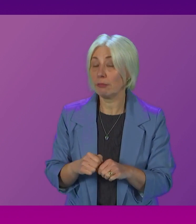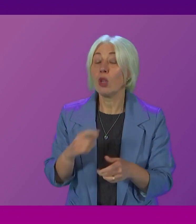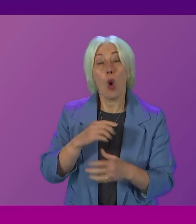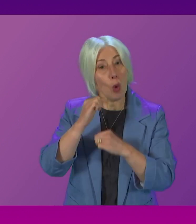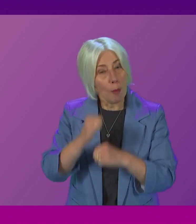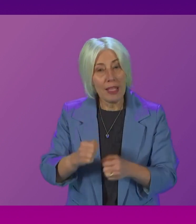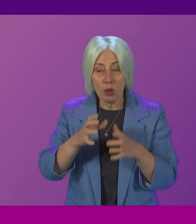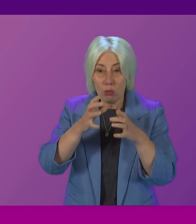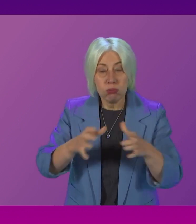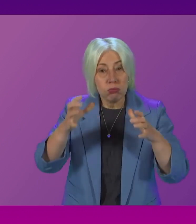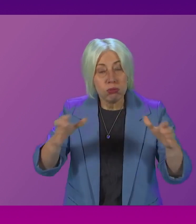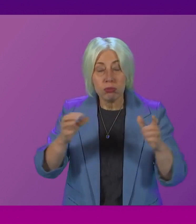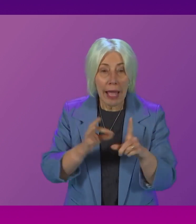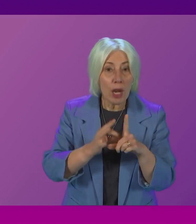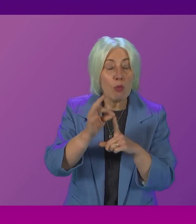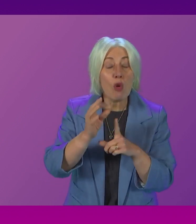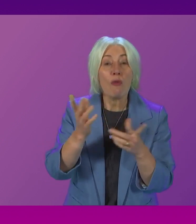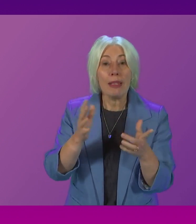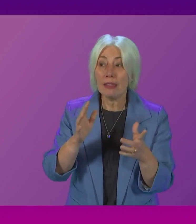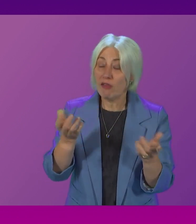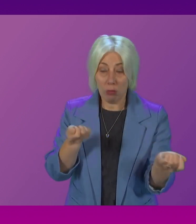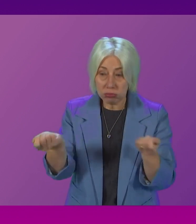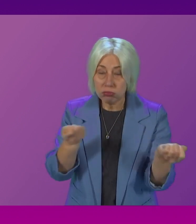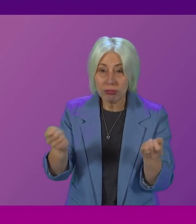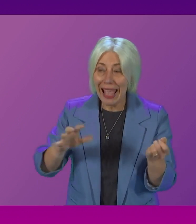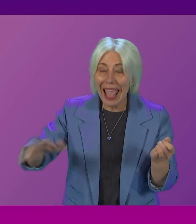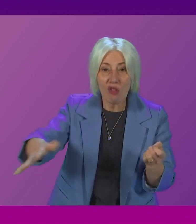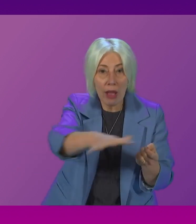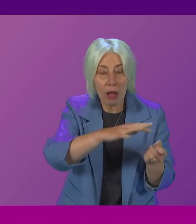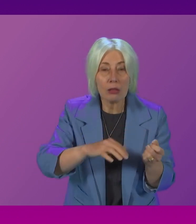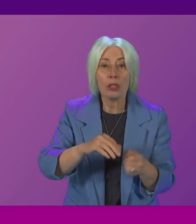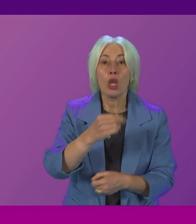and improvement of areas managed for nature and that our 30 by 30 programme will promote